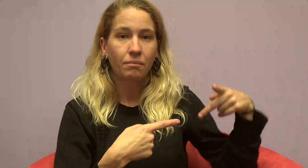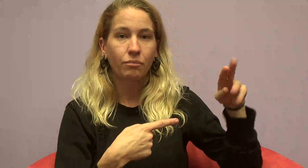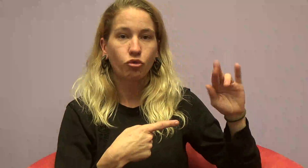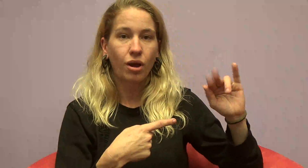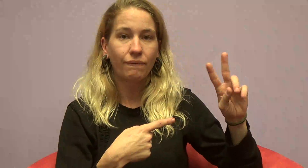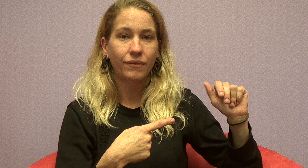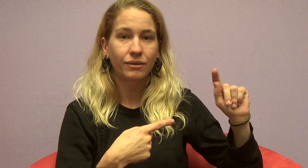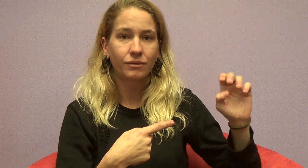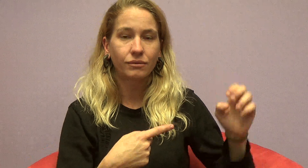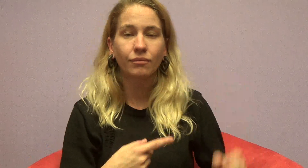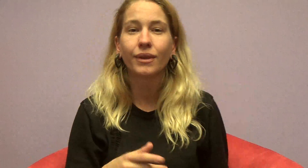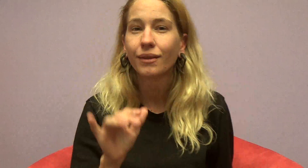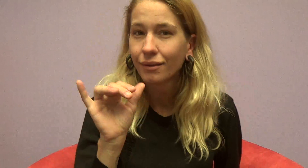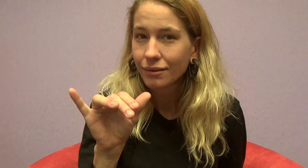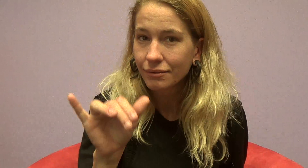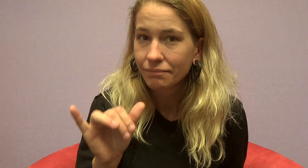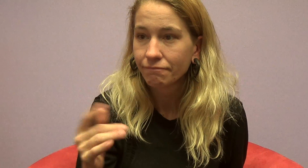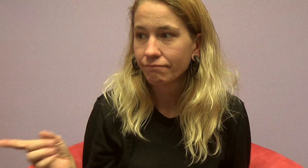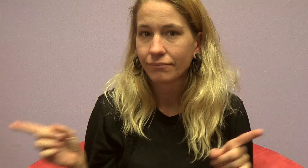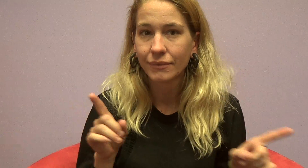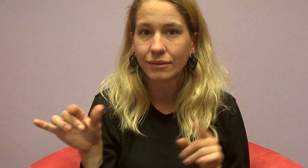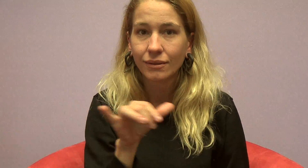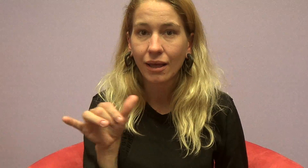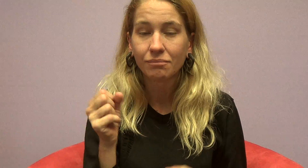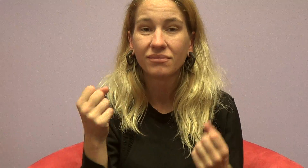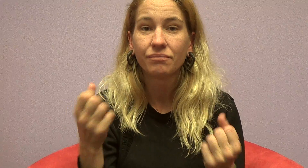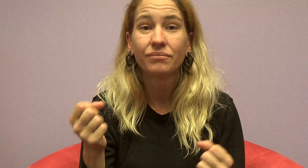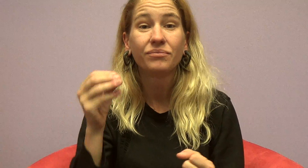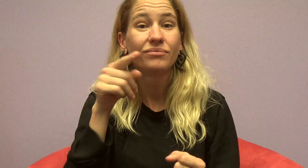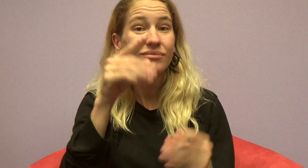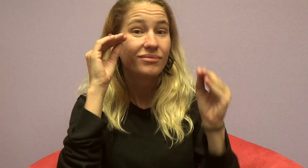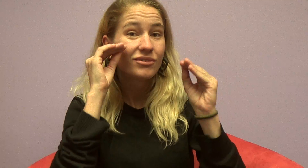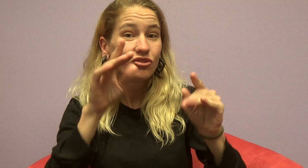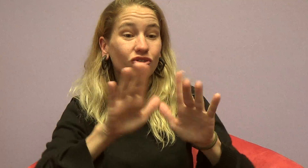Private Both secret and private have the same sign so when you teach your children